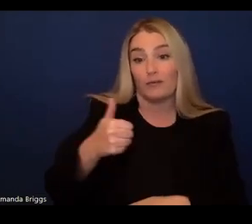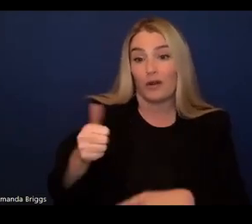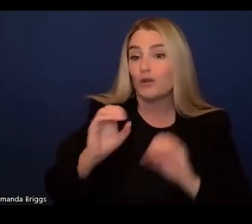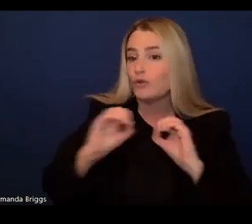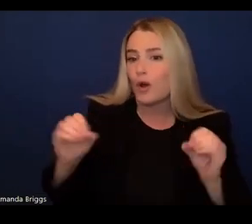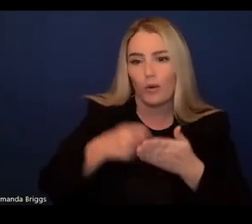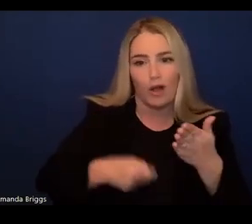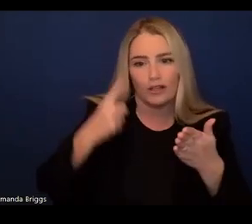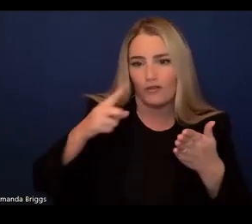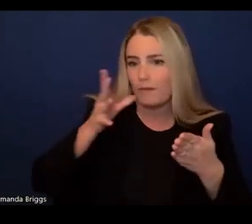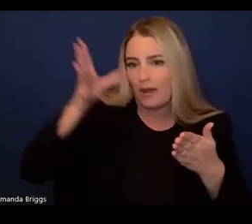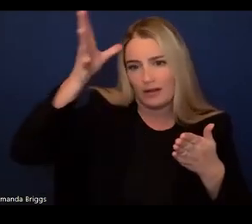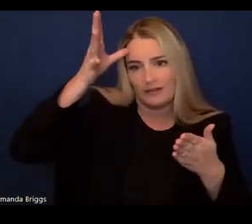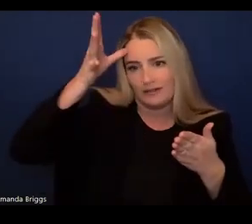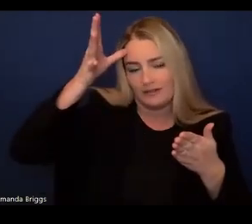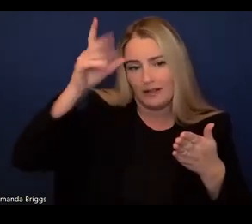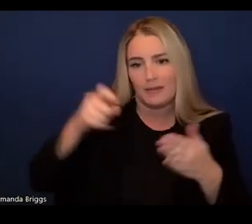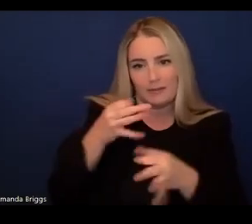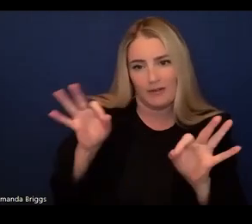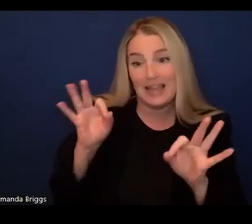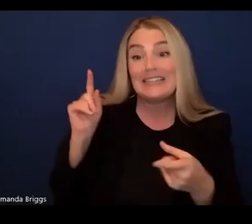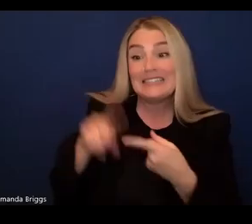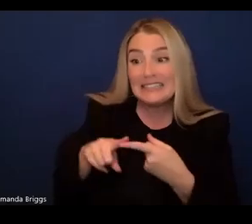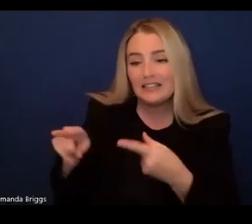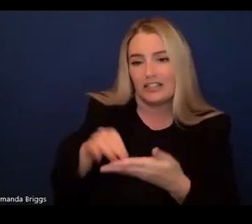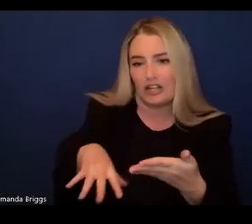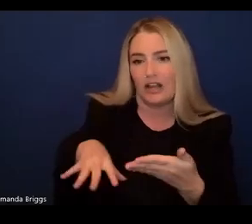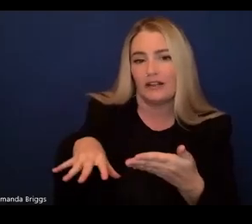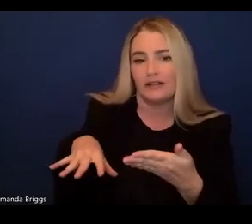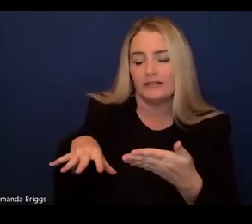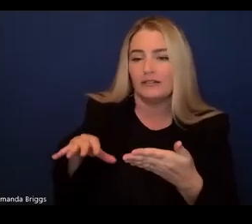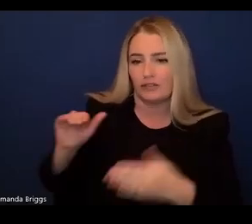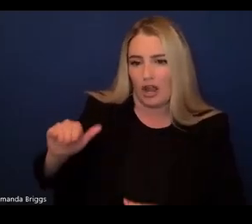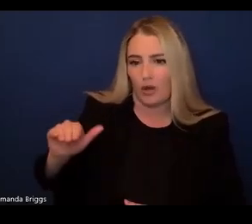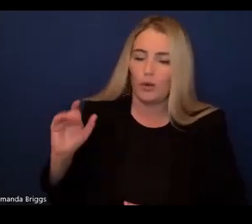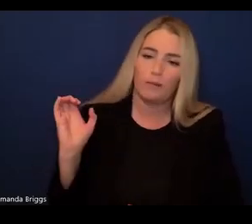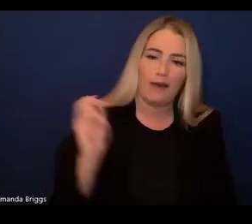to the parent until the child is allowed to go back and use the transportation